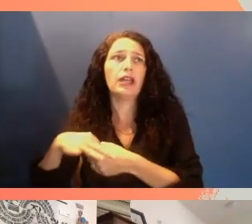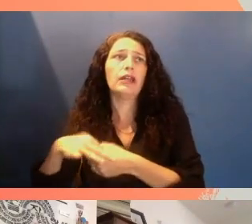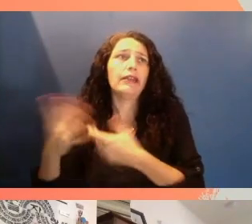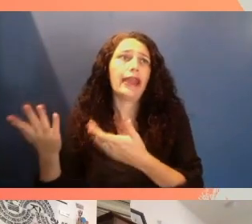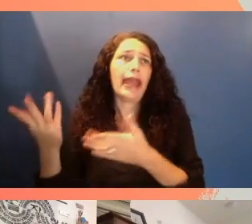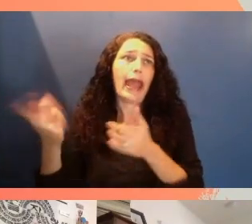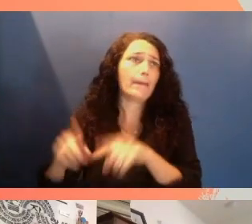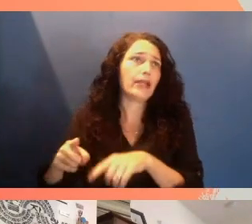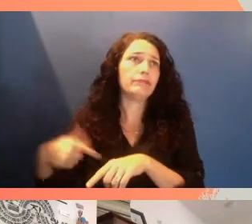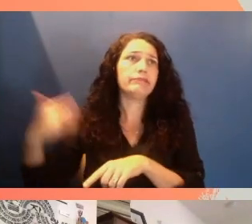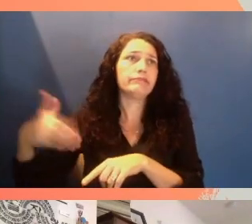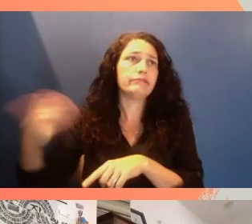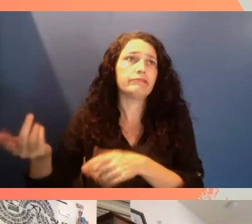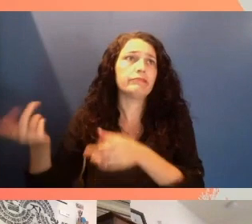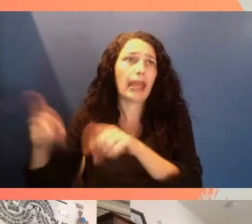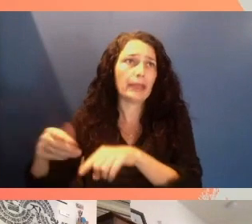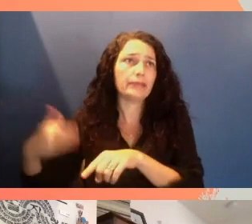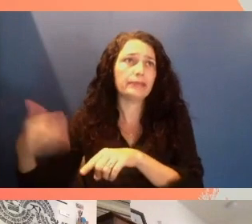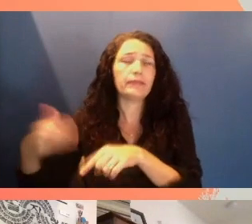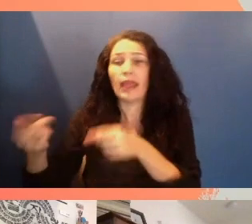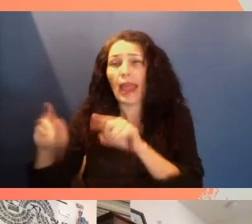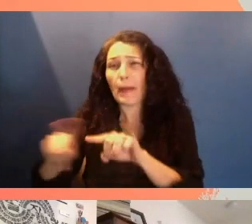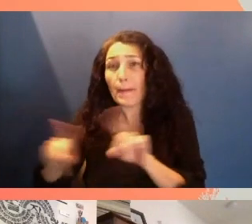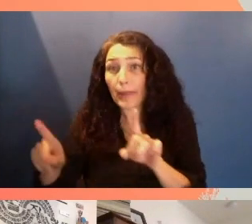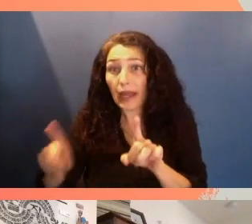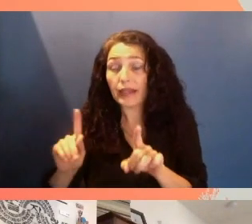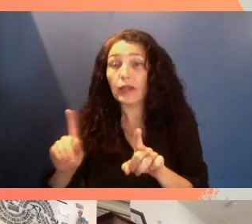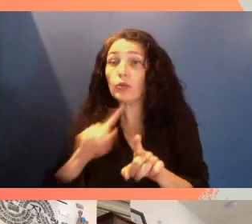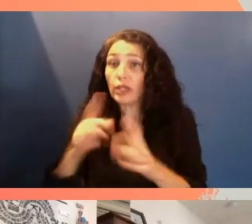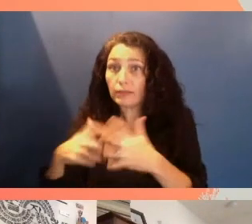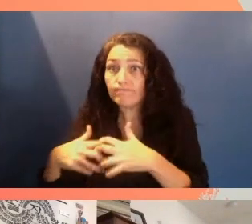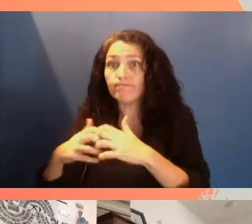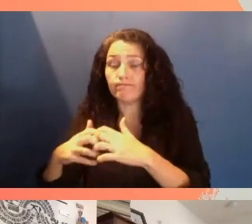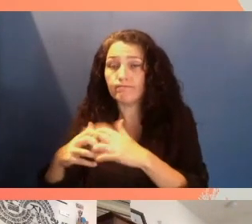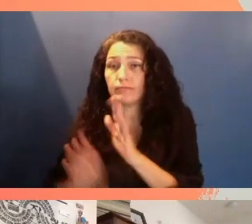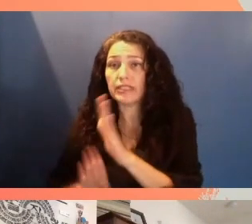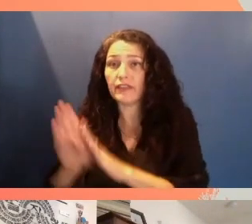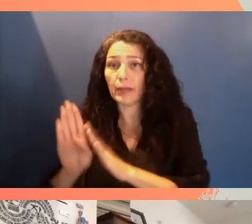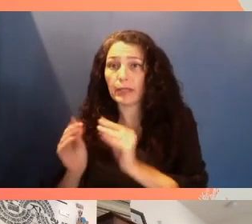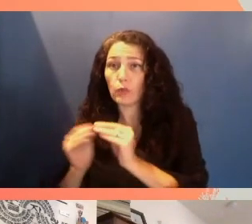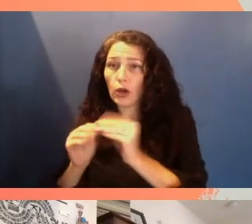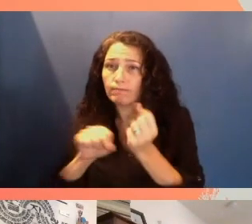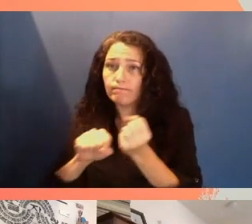but building power in community is the transformative element.